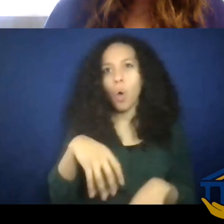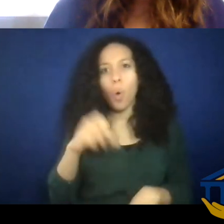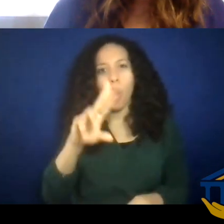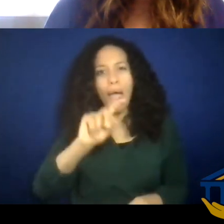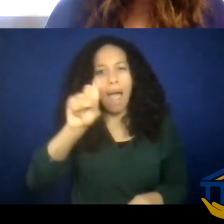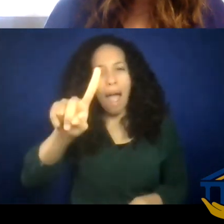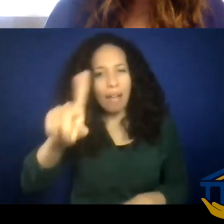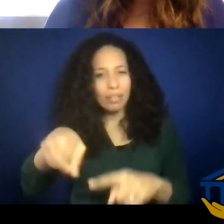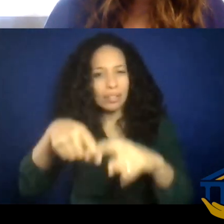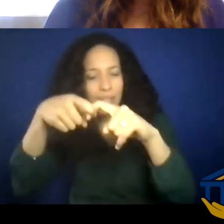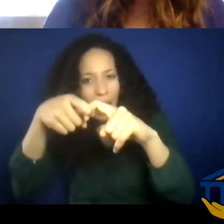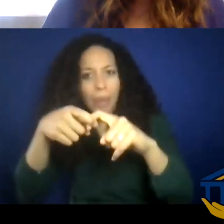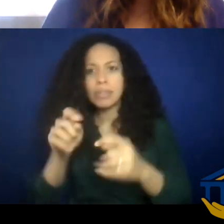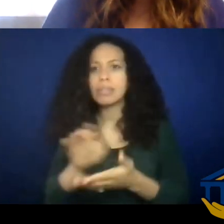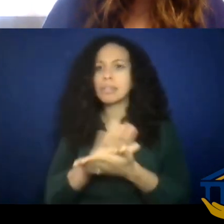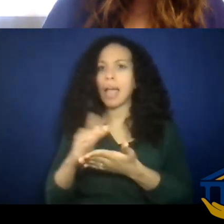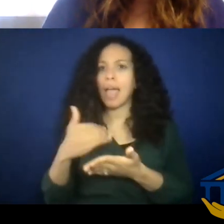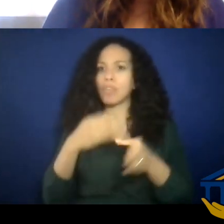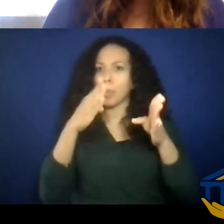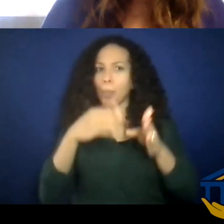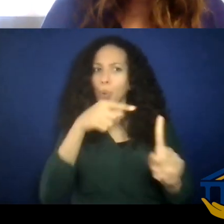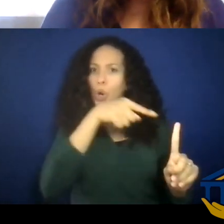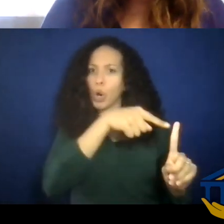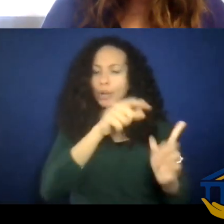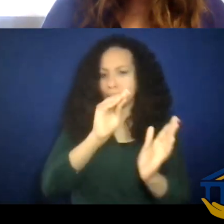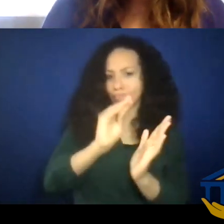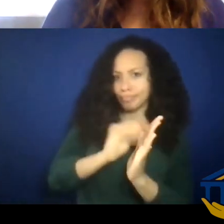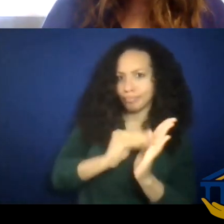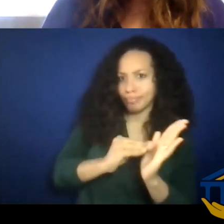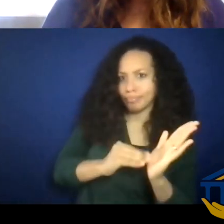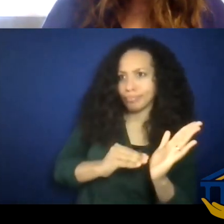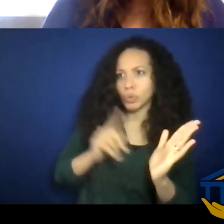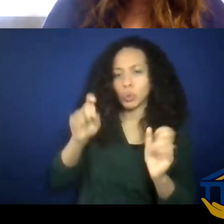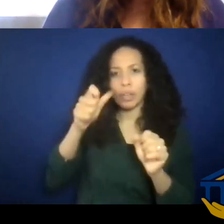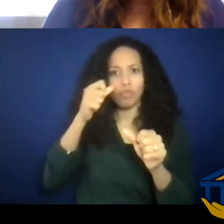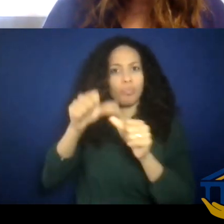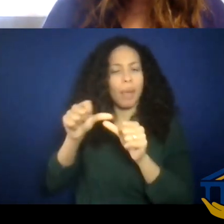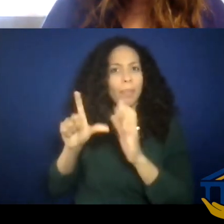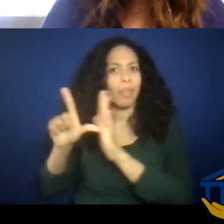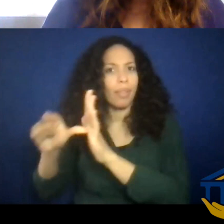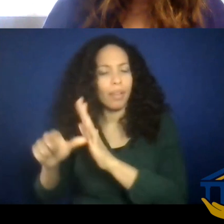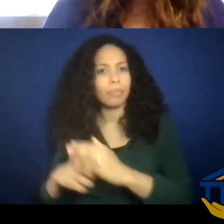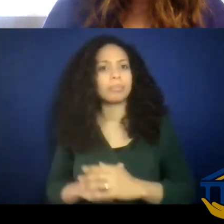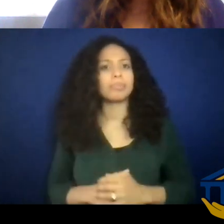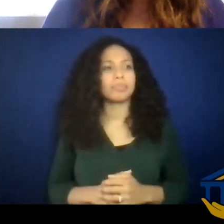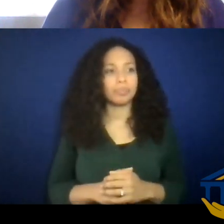to take notes for you. Parents ask me sometimes also about recording meetings.